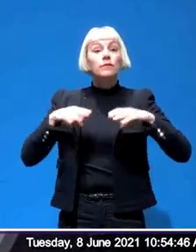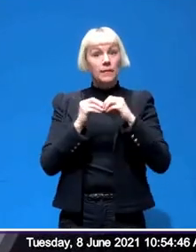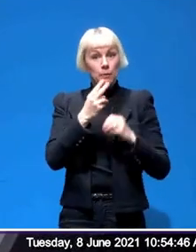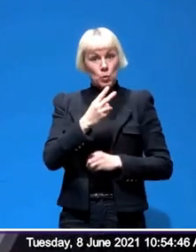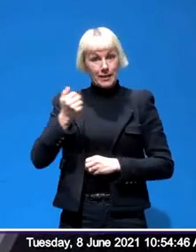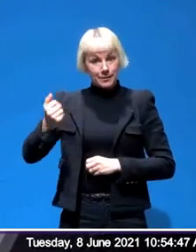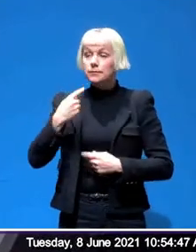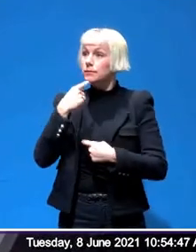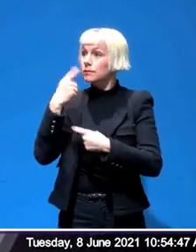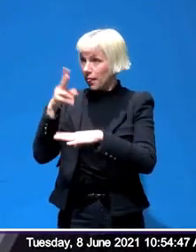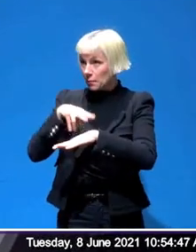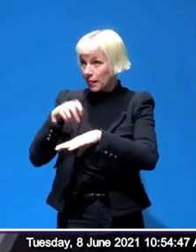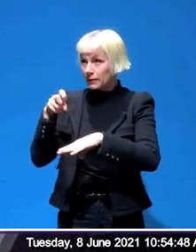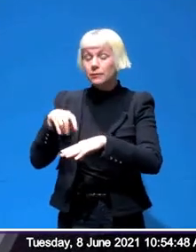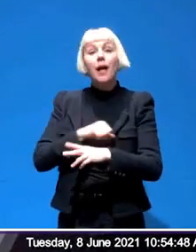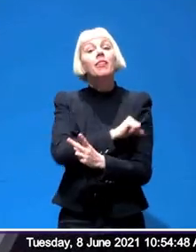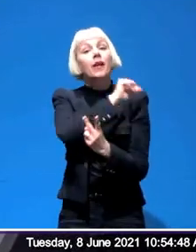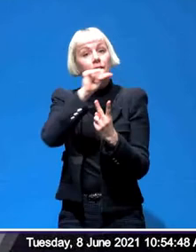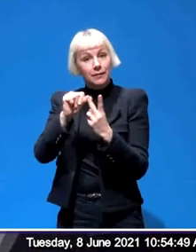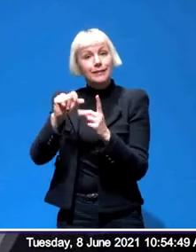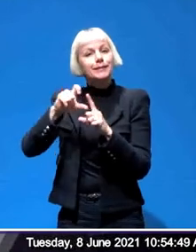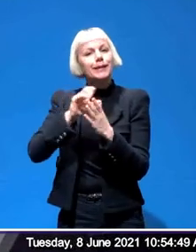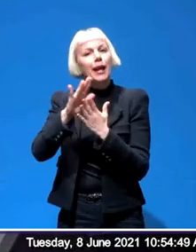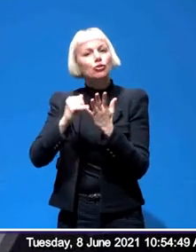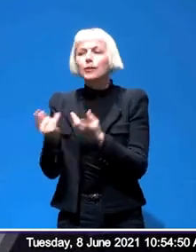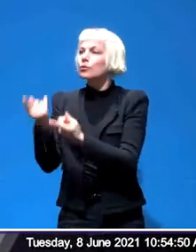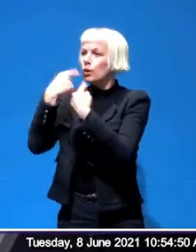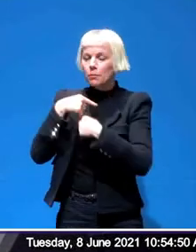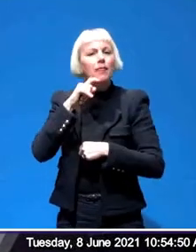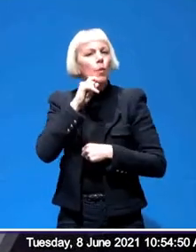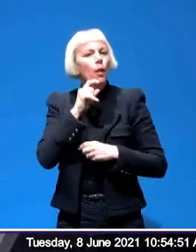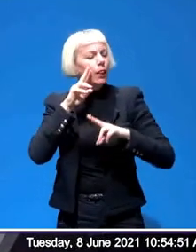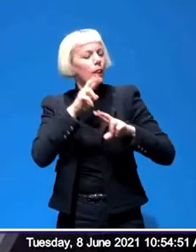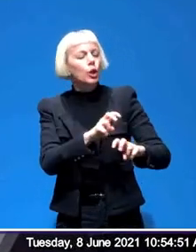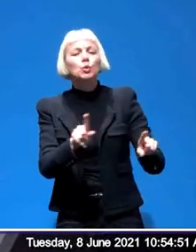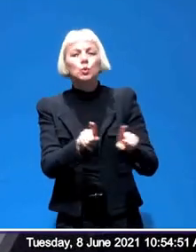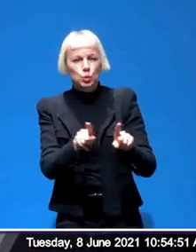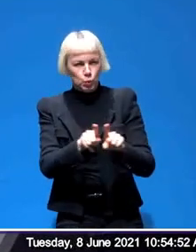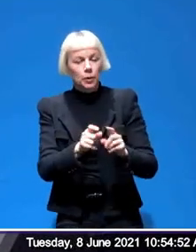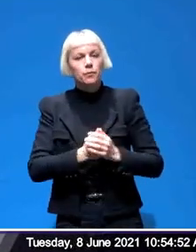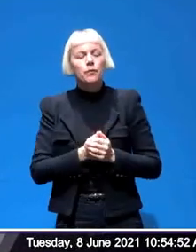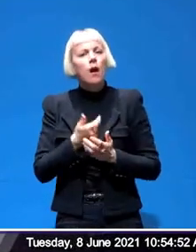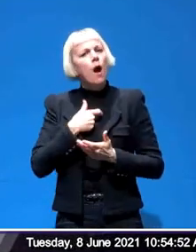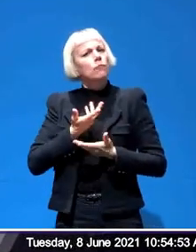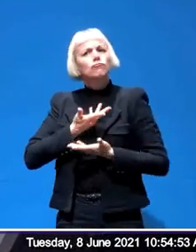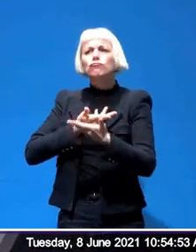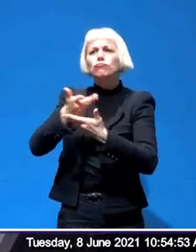would also investigate the incident. I had some professional contact with Muriel Kirkby during the following